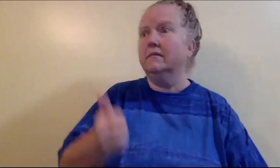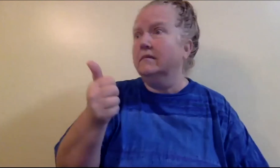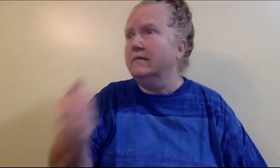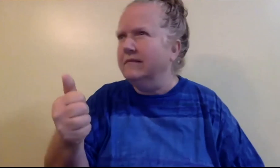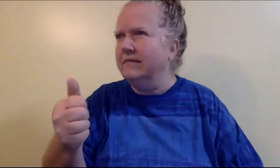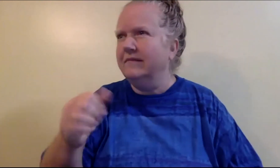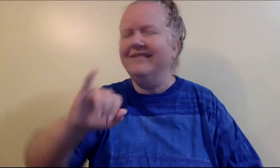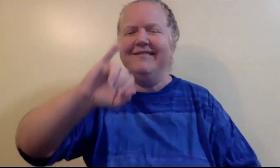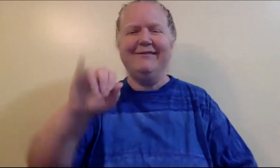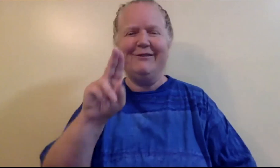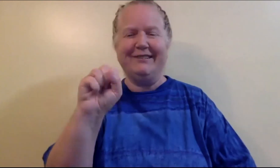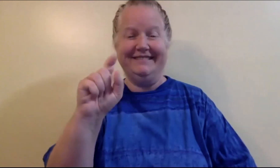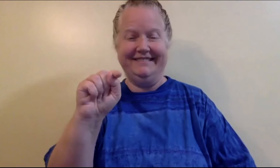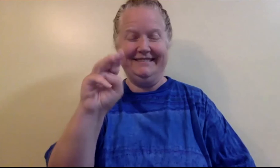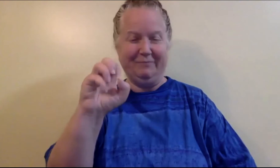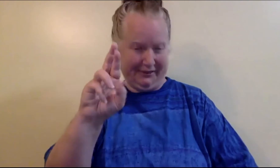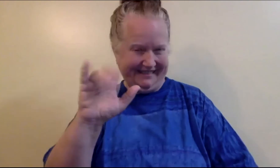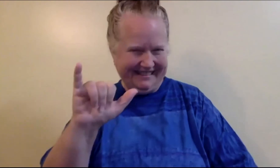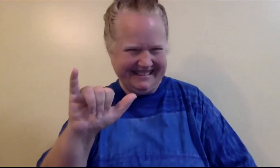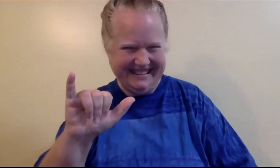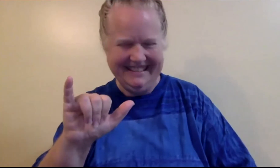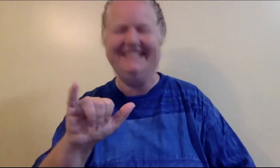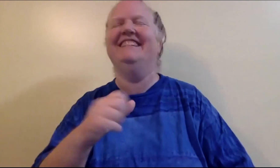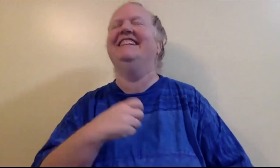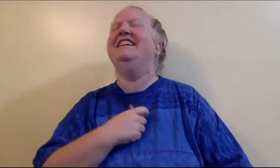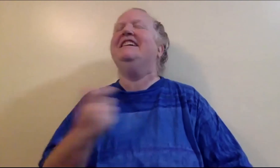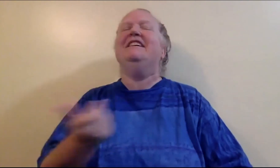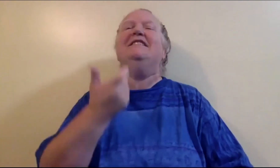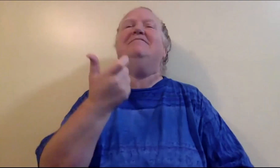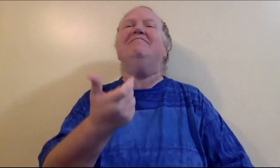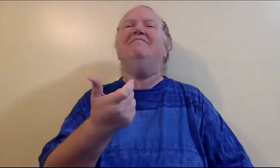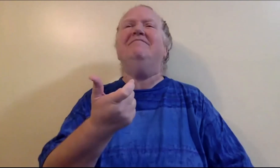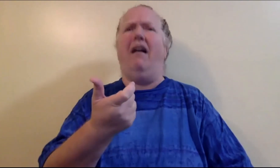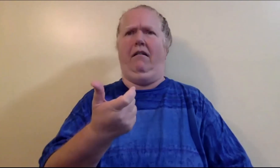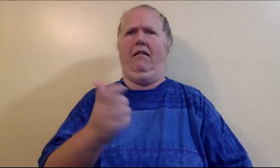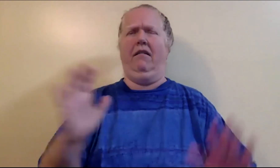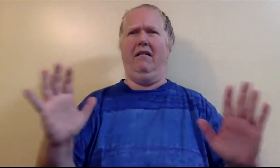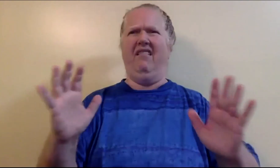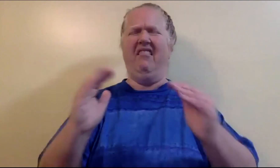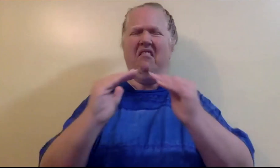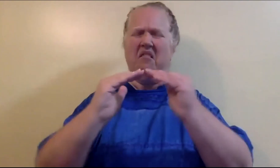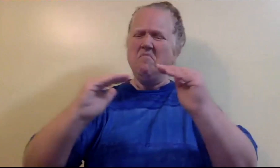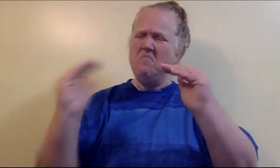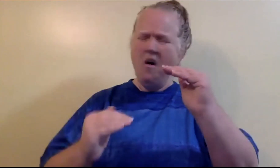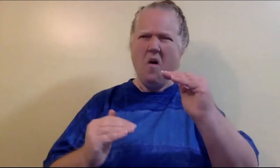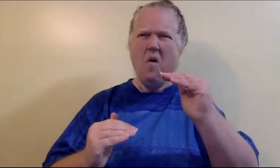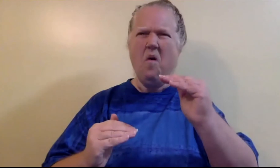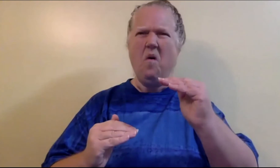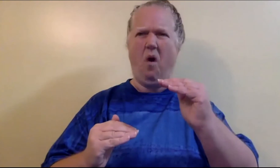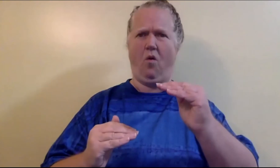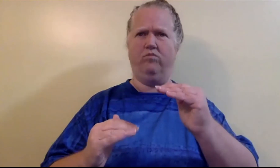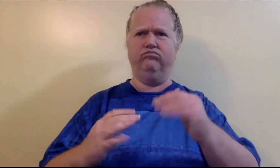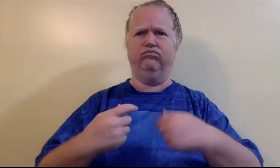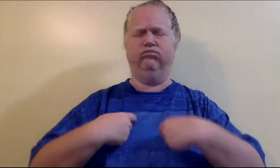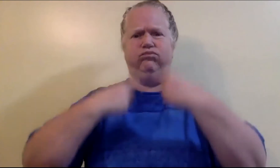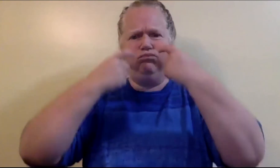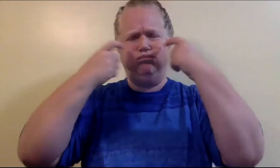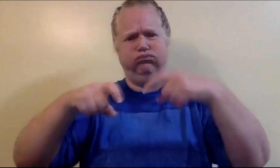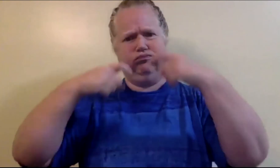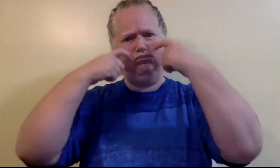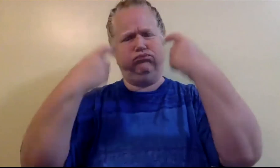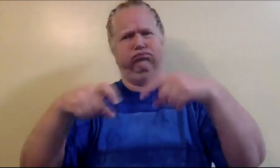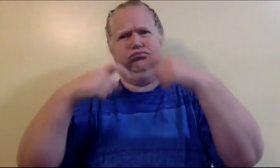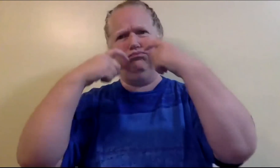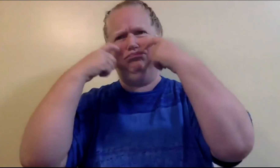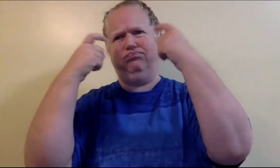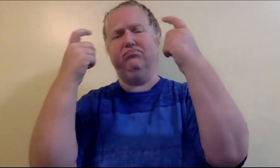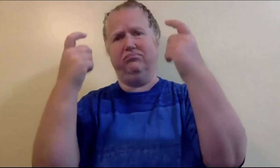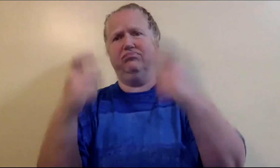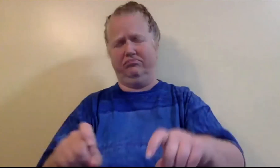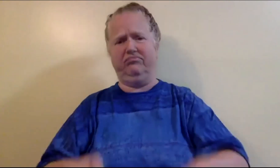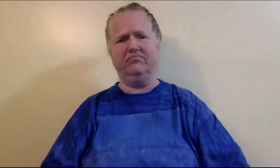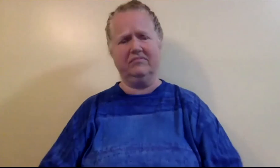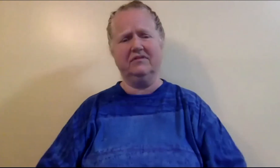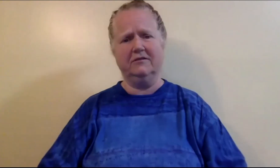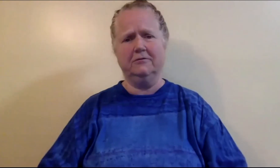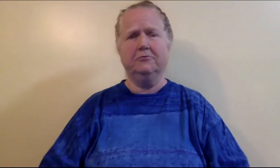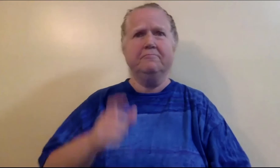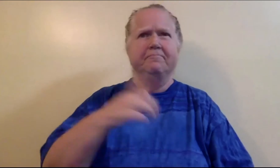I watched "Just Mary" one day and ended up sobbing because of the injustice portrayed.